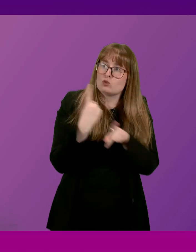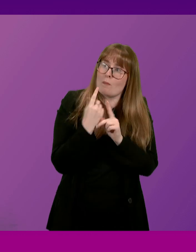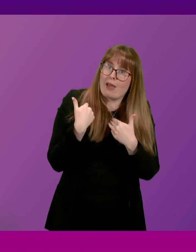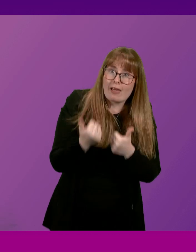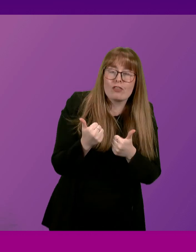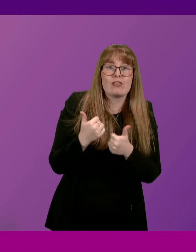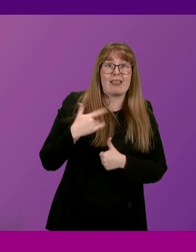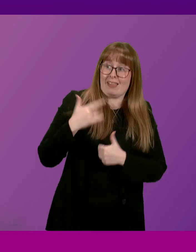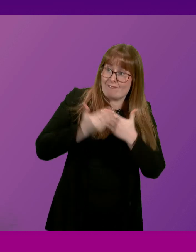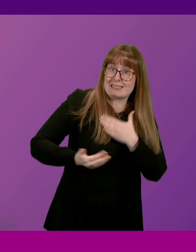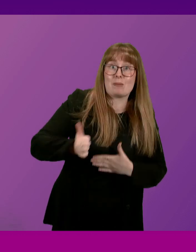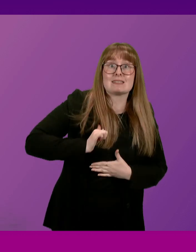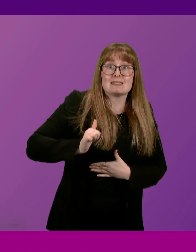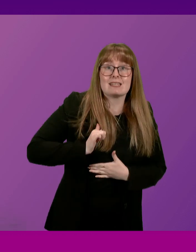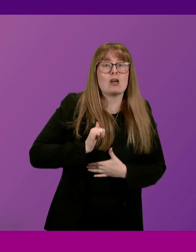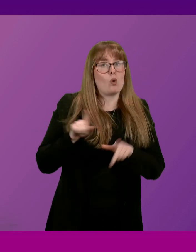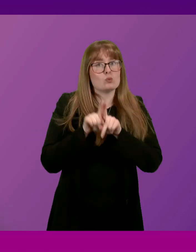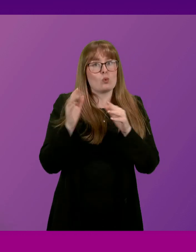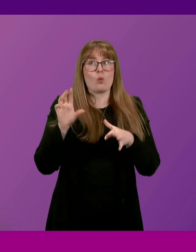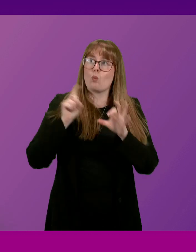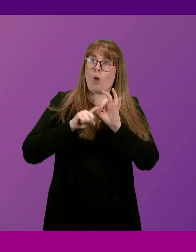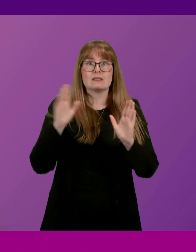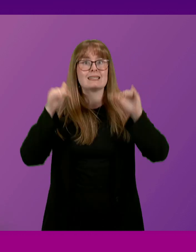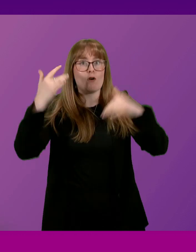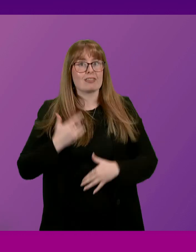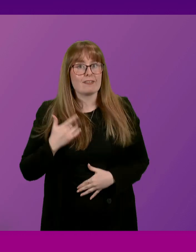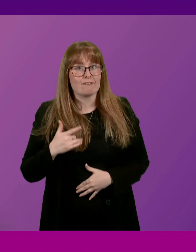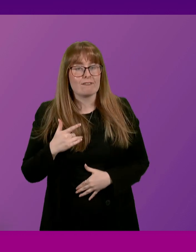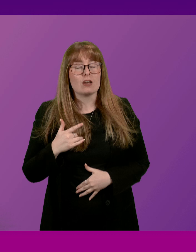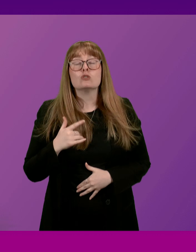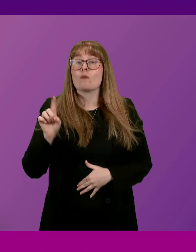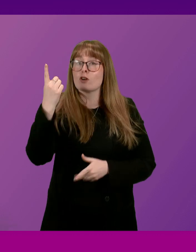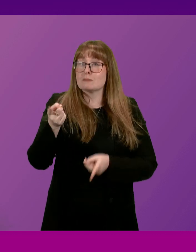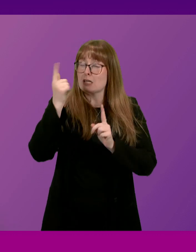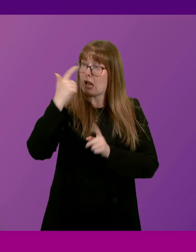life expectancy and quality of life. Will the First Minister outline how